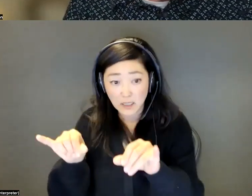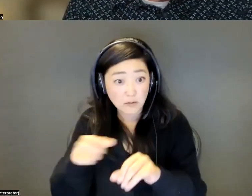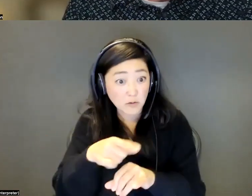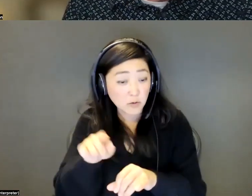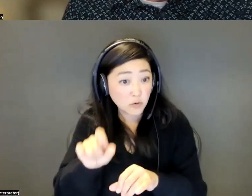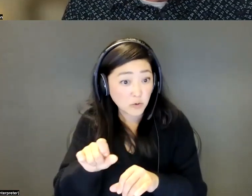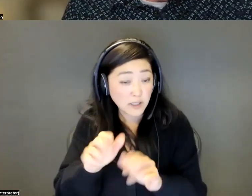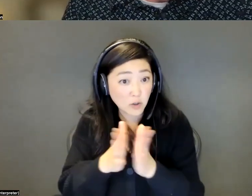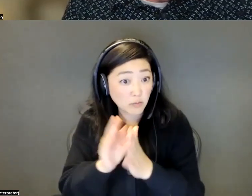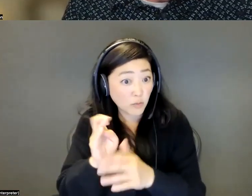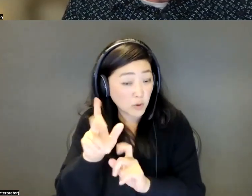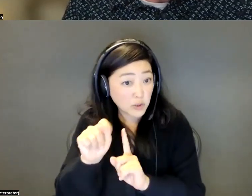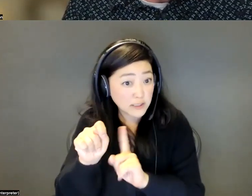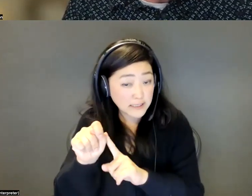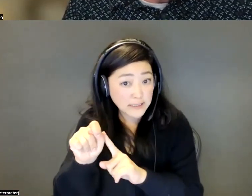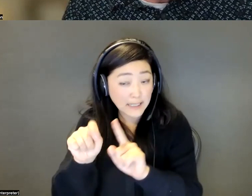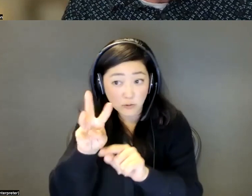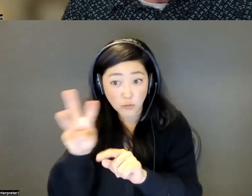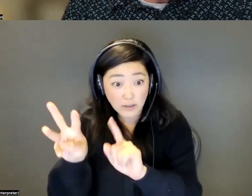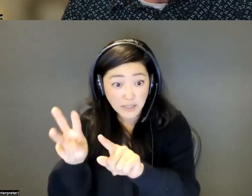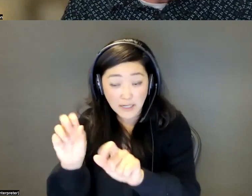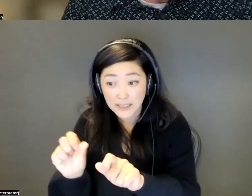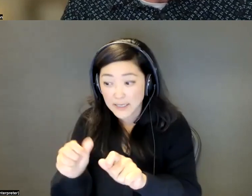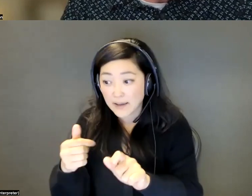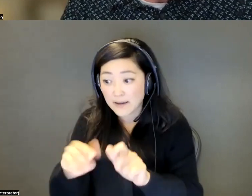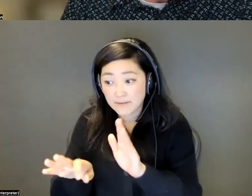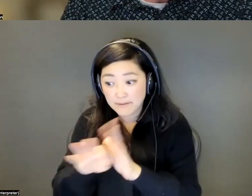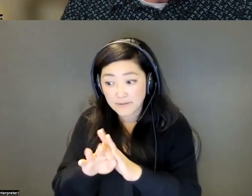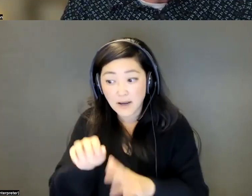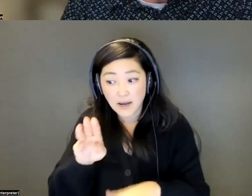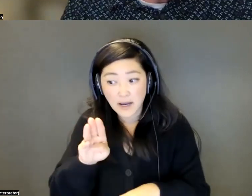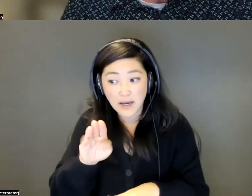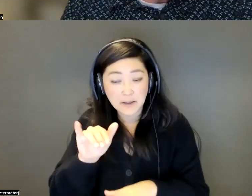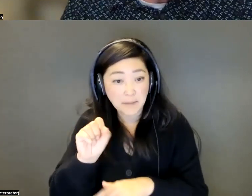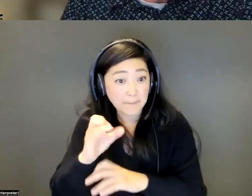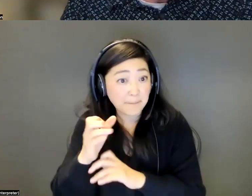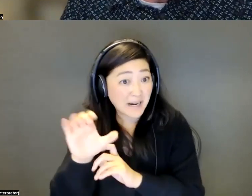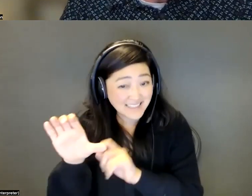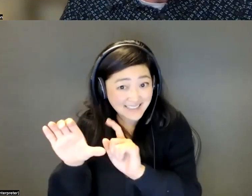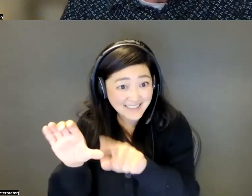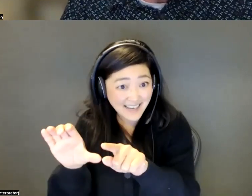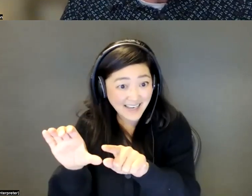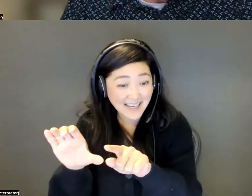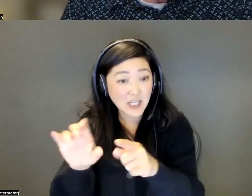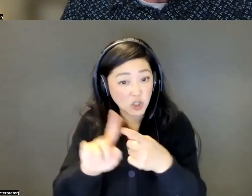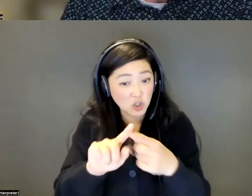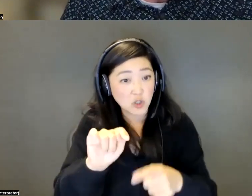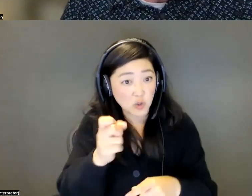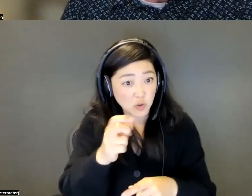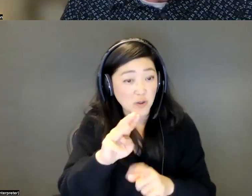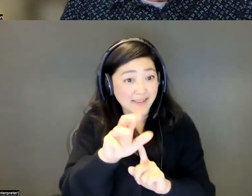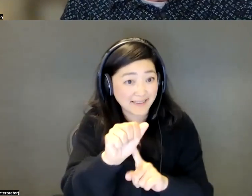and actually get a BISAC to Thema crosswalk. So, and that often is what drives the Thema use here.